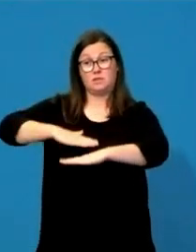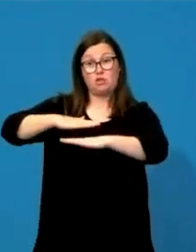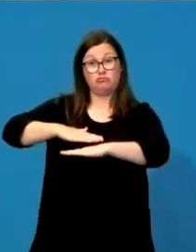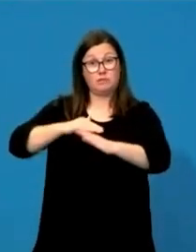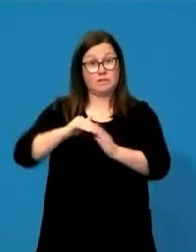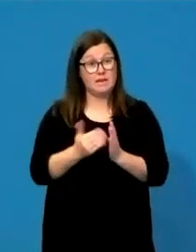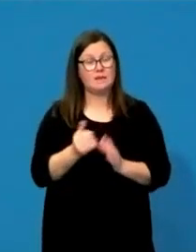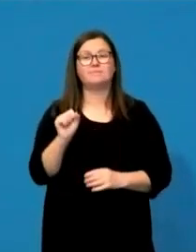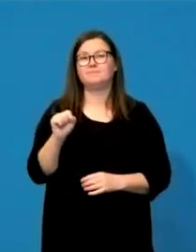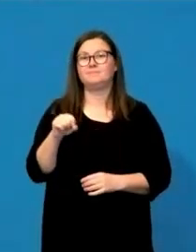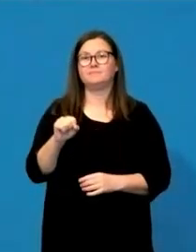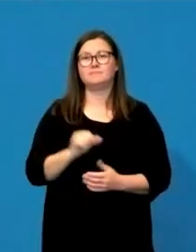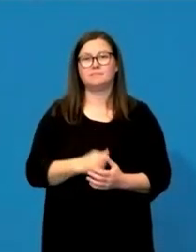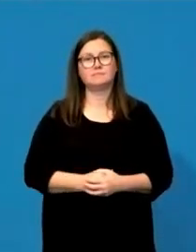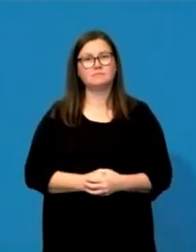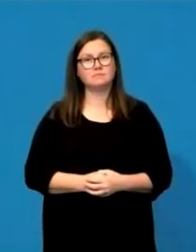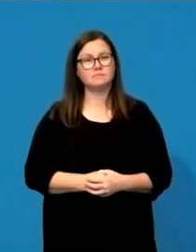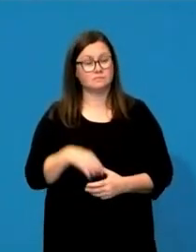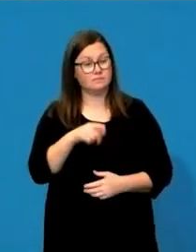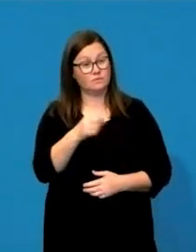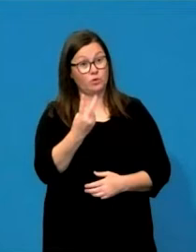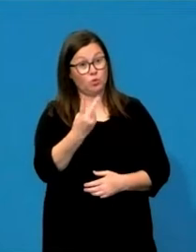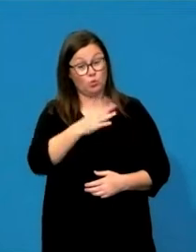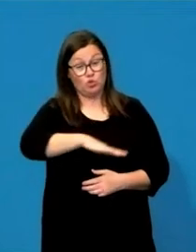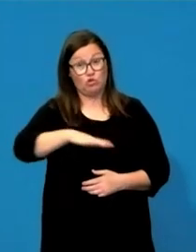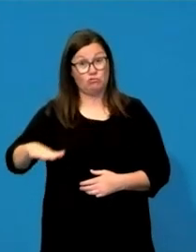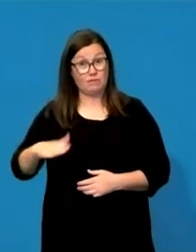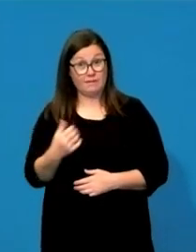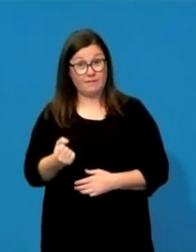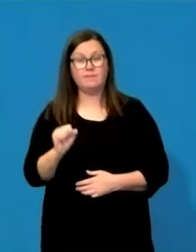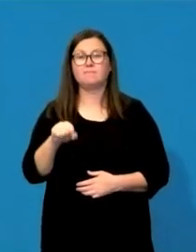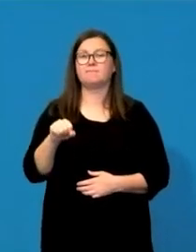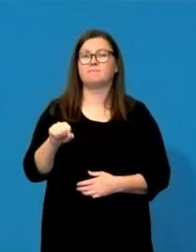Yes. MS TARRAGO: And you have two children together? Yes, we do.